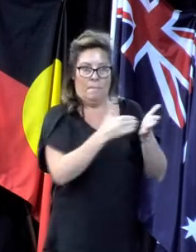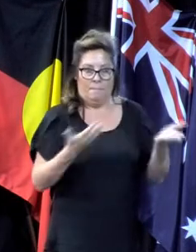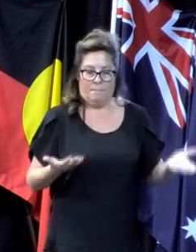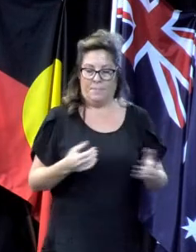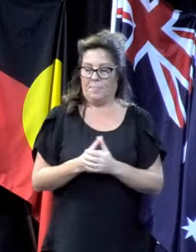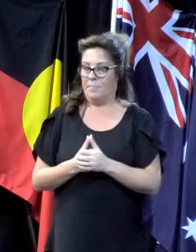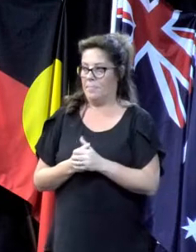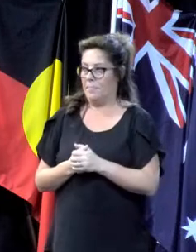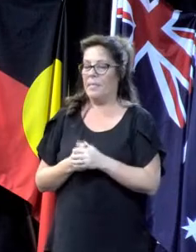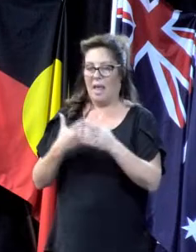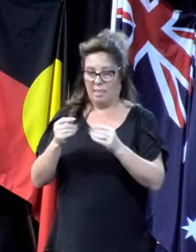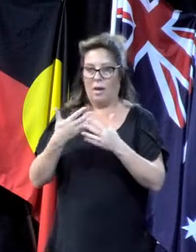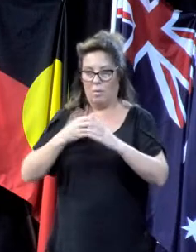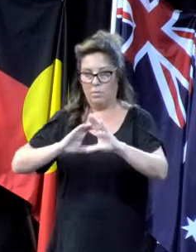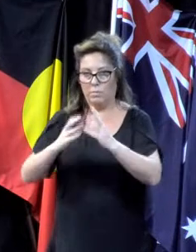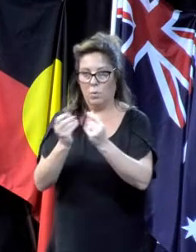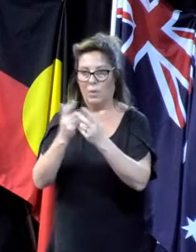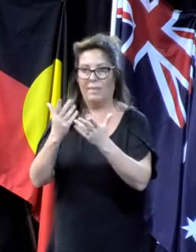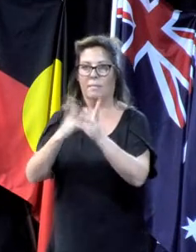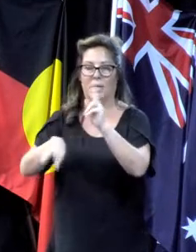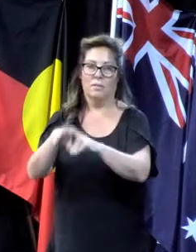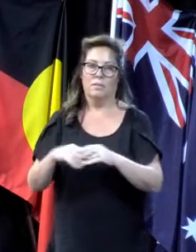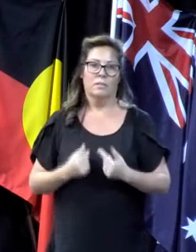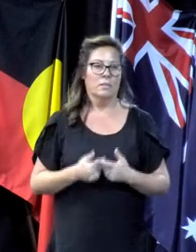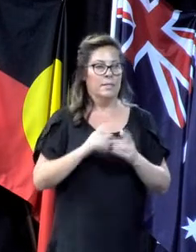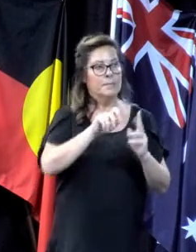Yes, we would mirror Ingham State High School very closely,